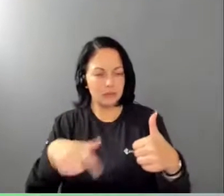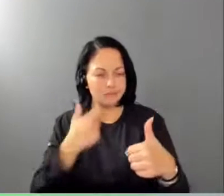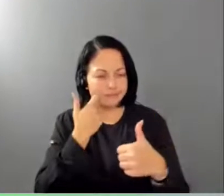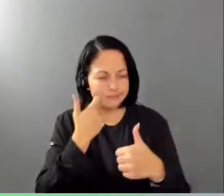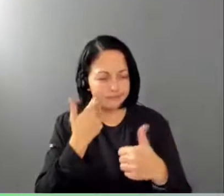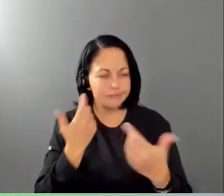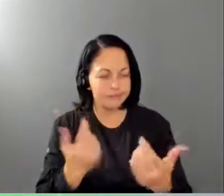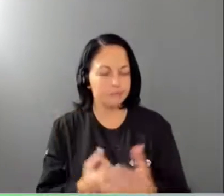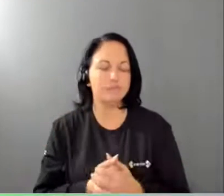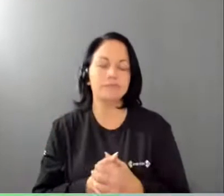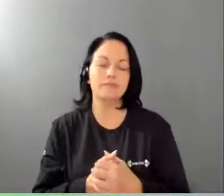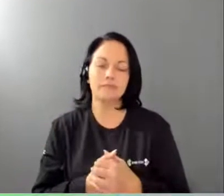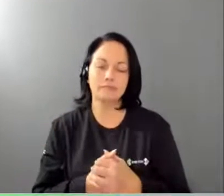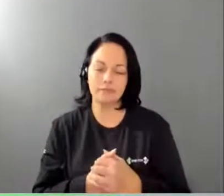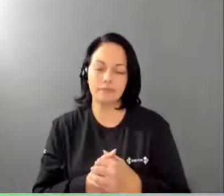the first part was about HTML linter, we actually noticed